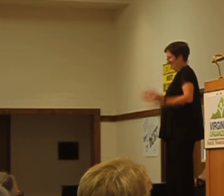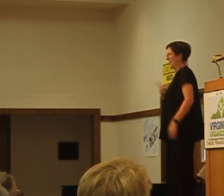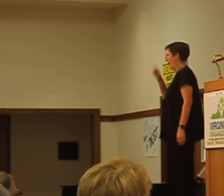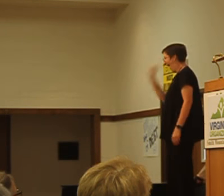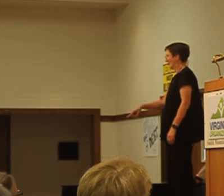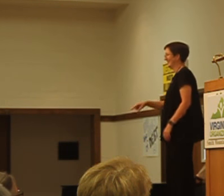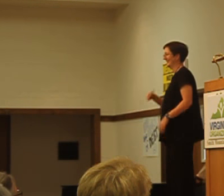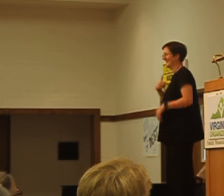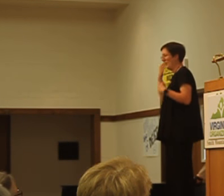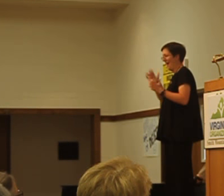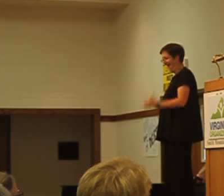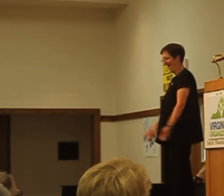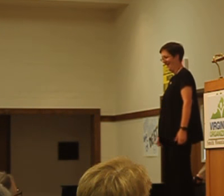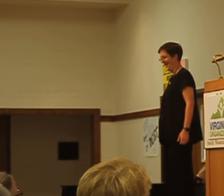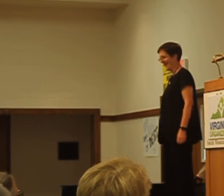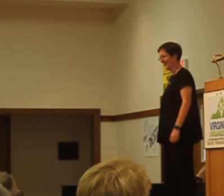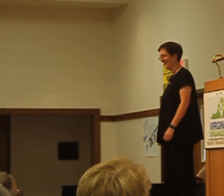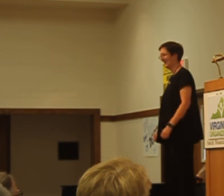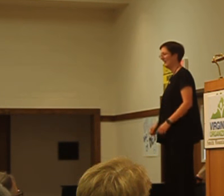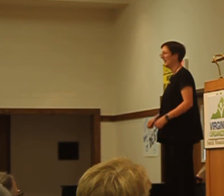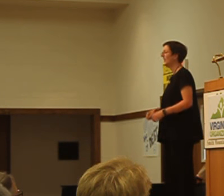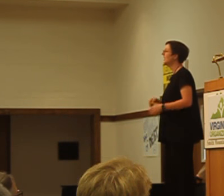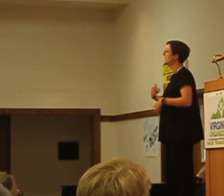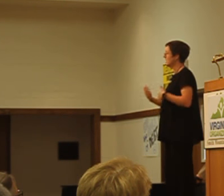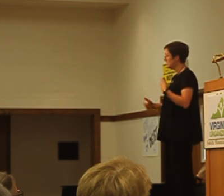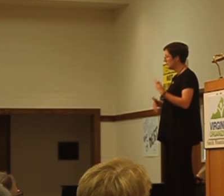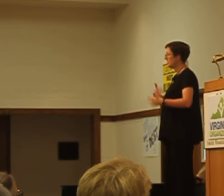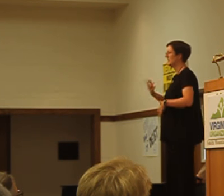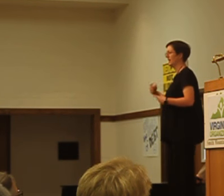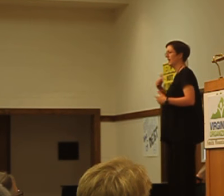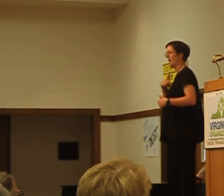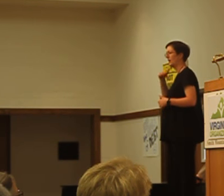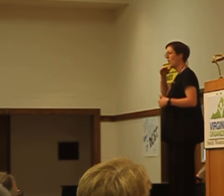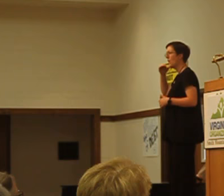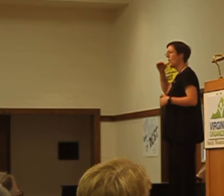But as I got older and I saw what politics was all about